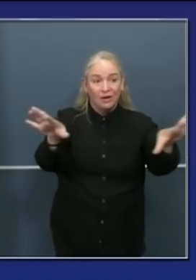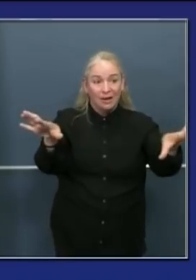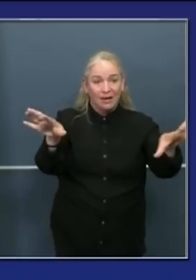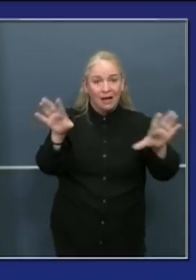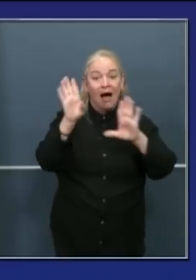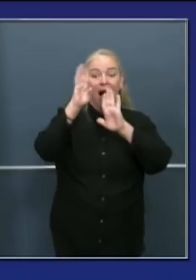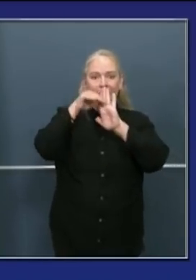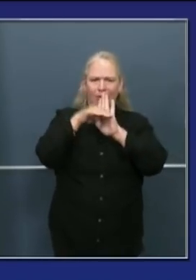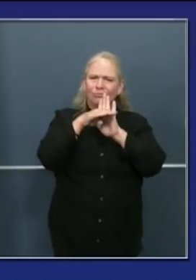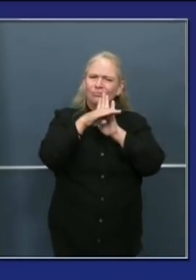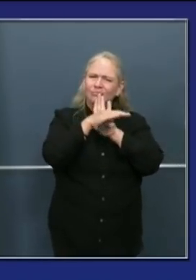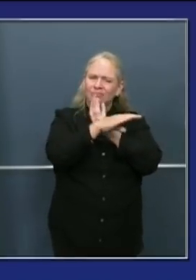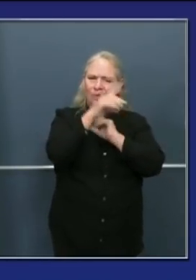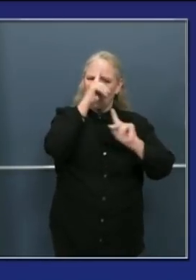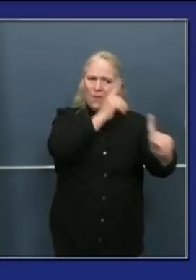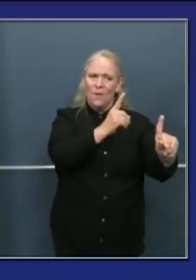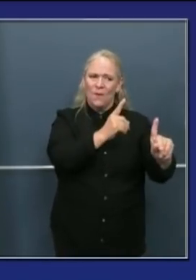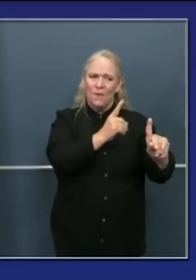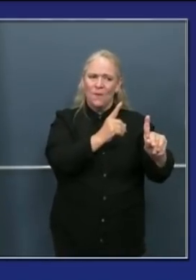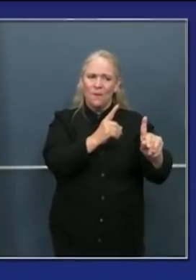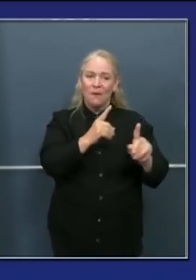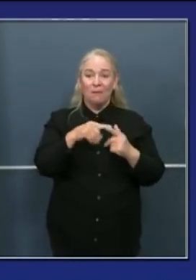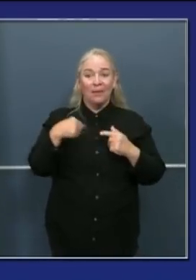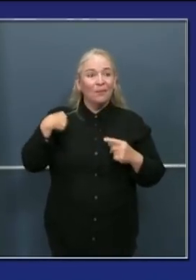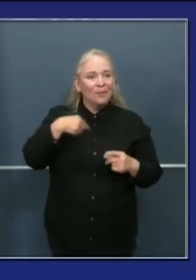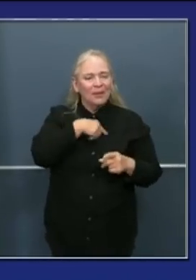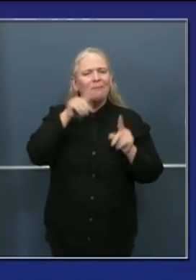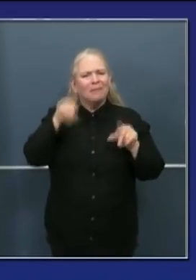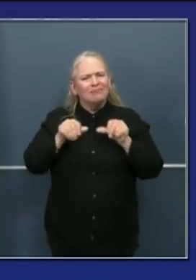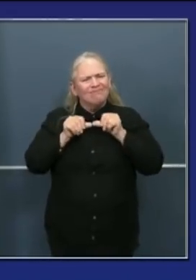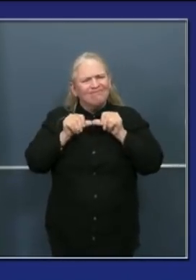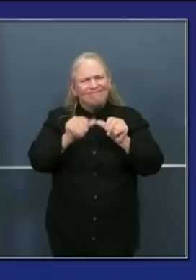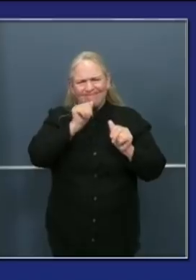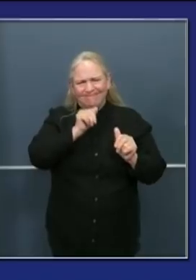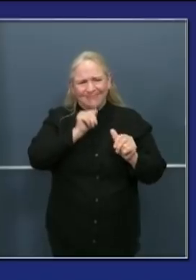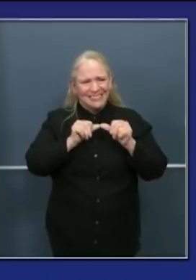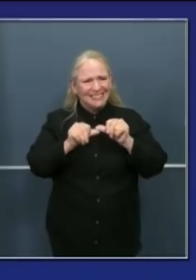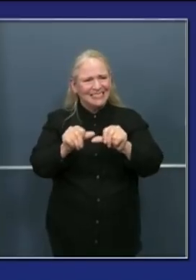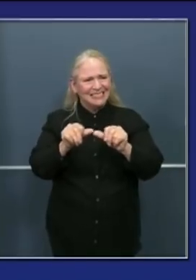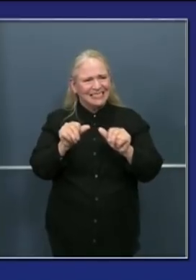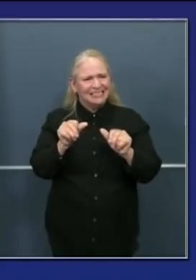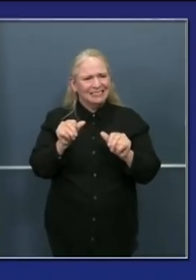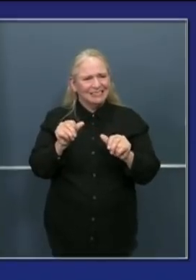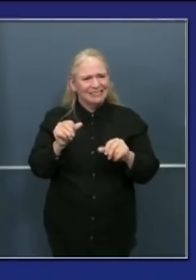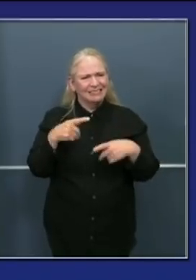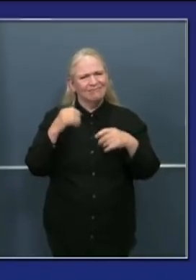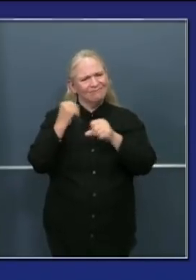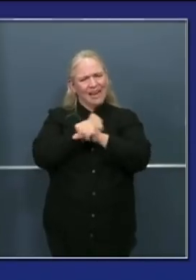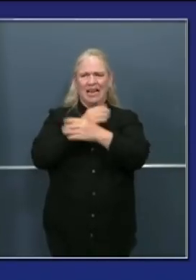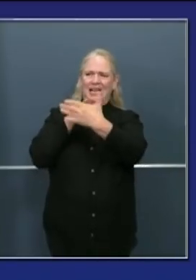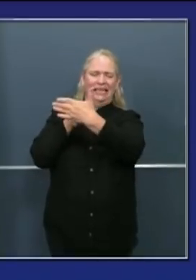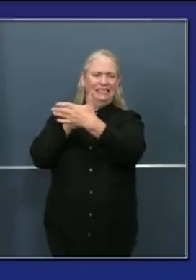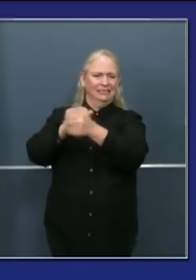WE WERE ABLE TO MITIGATE THE SPREAD OF THIS VIRUS IN SUBSTANTIAL WAYS.